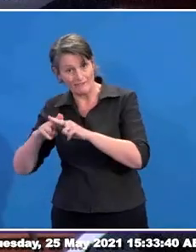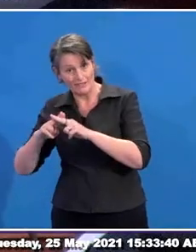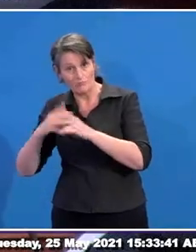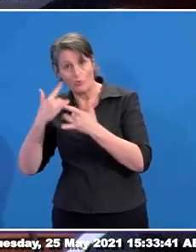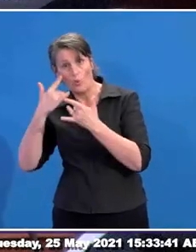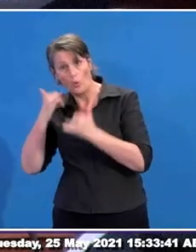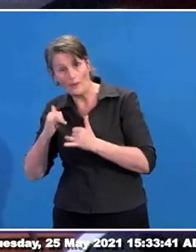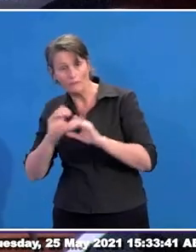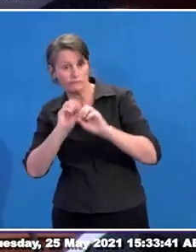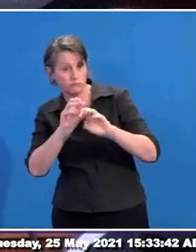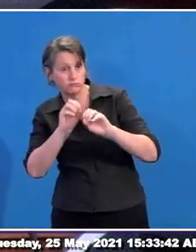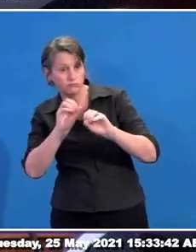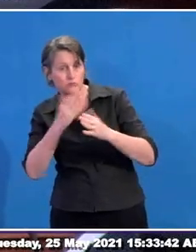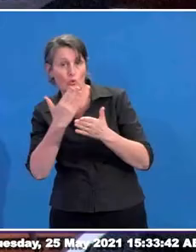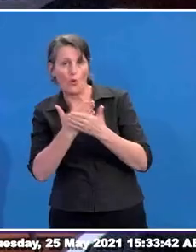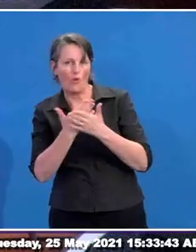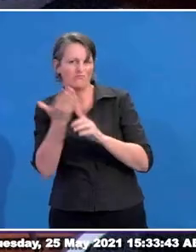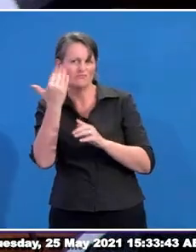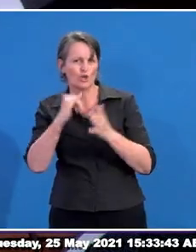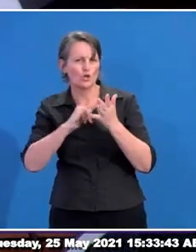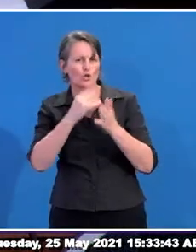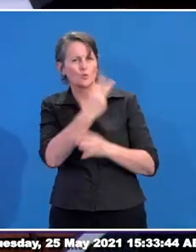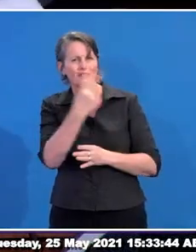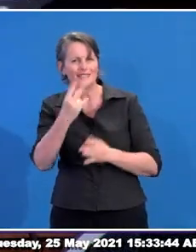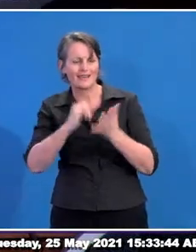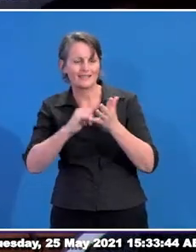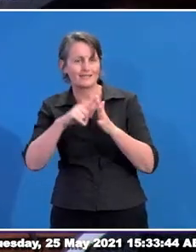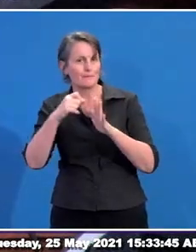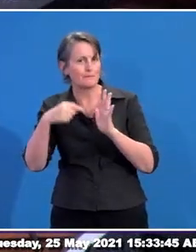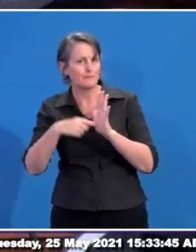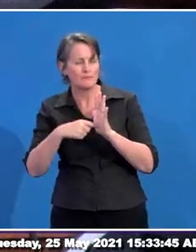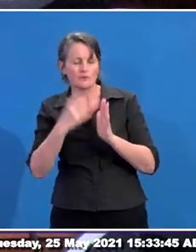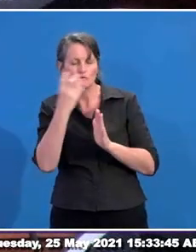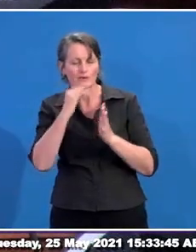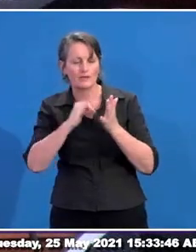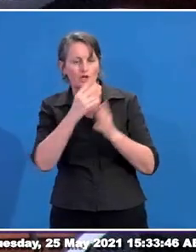22 August 2019